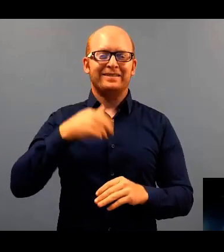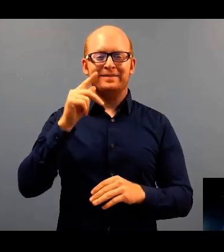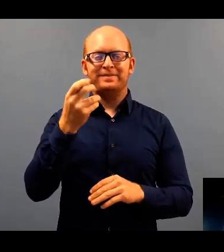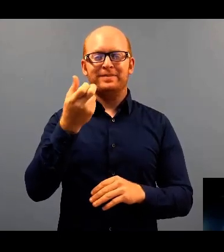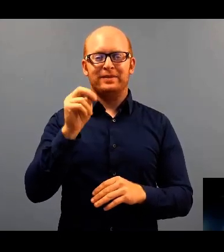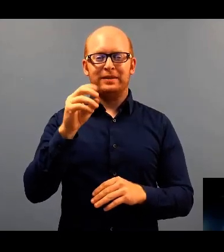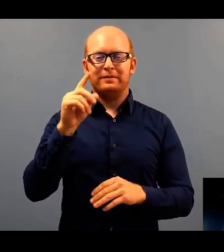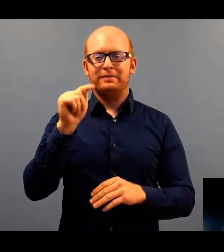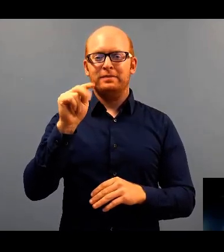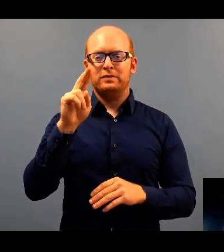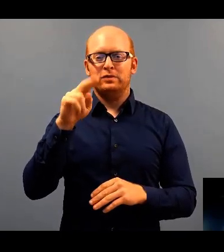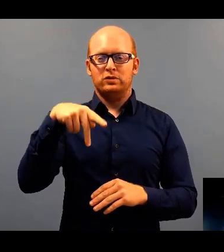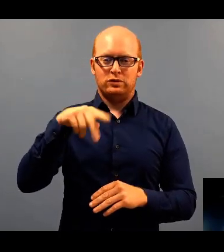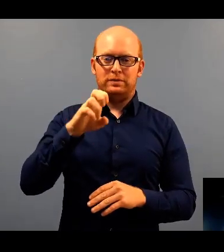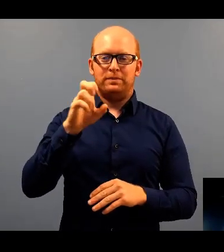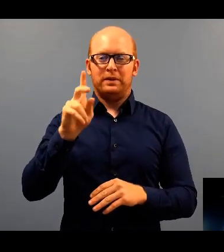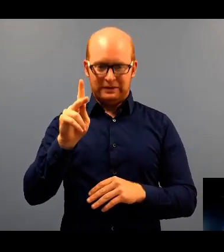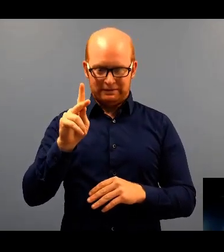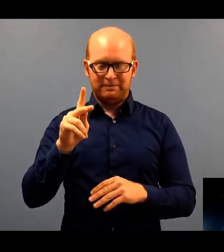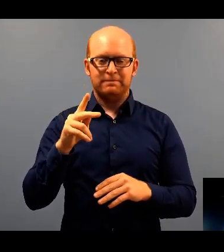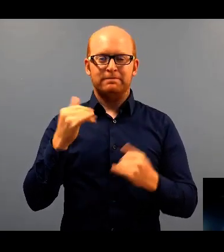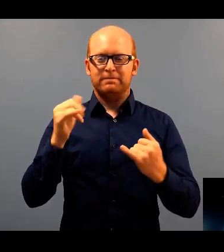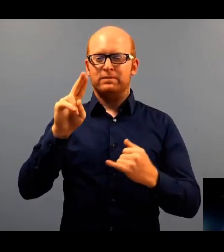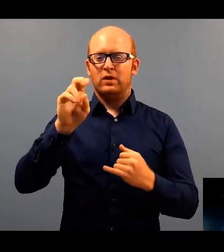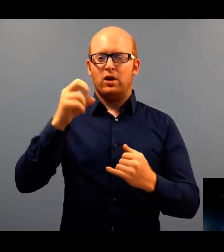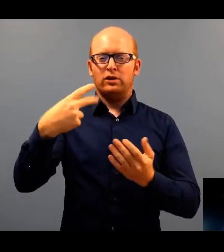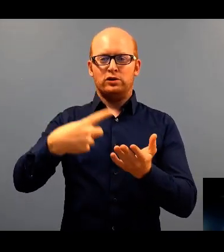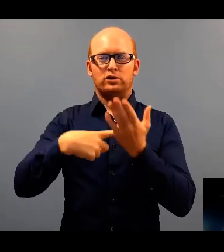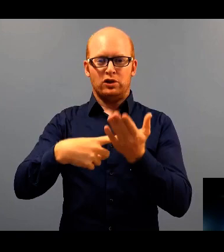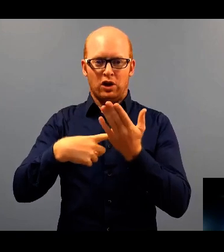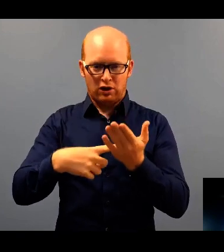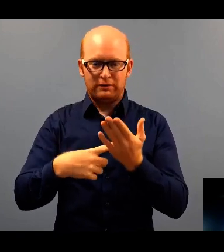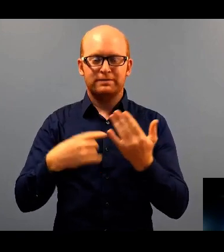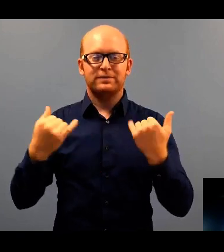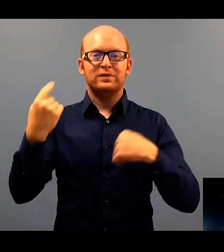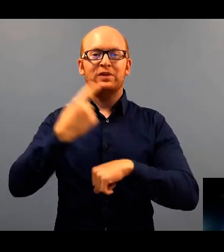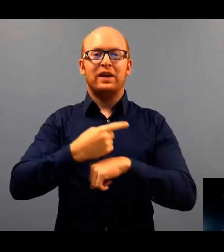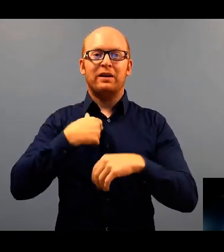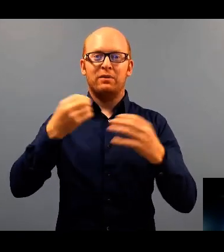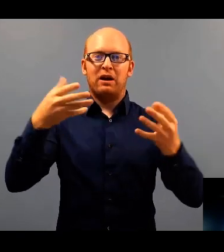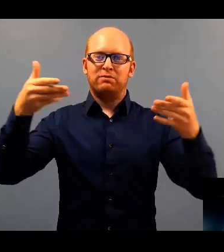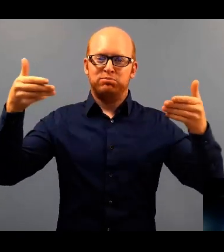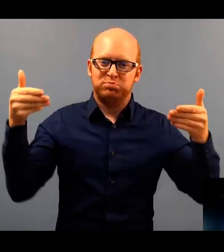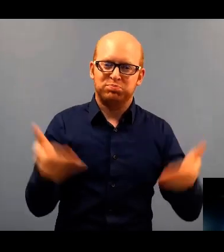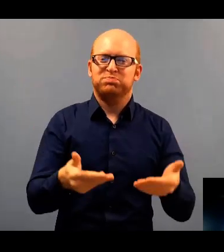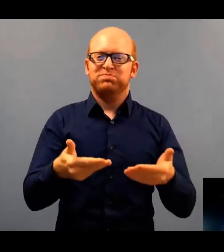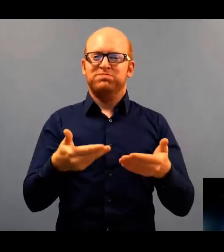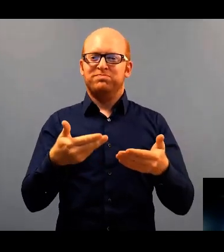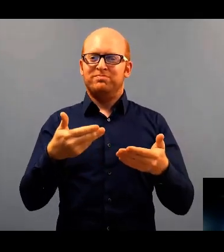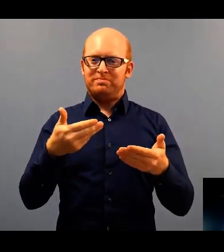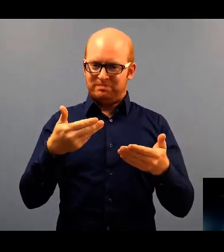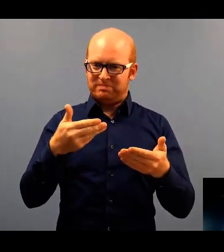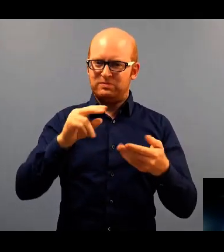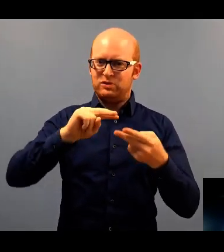Hi, I'm Karmen Trzupek. And this is USH Talks. Today, I'm going to give you a very brief introduction